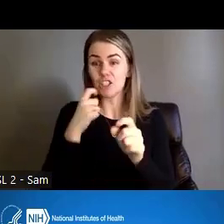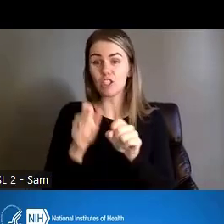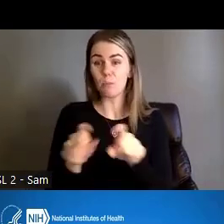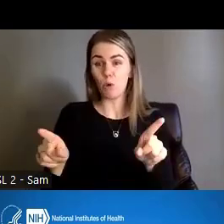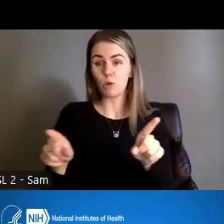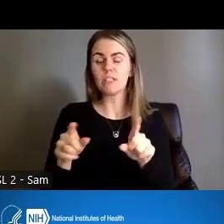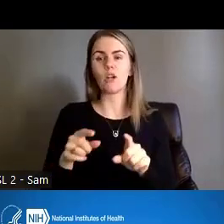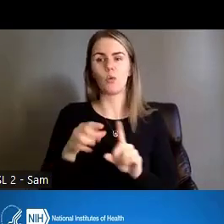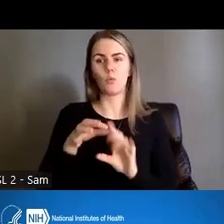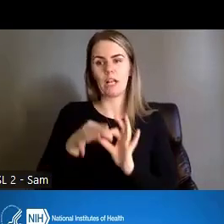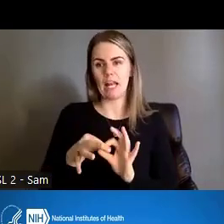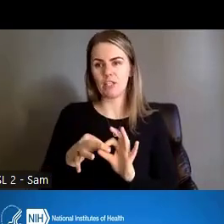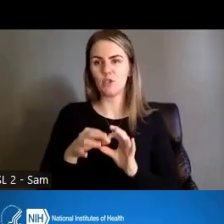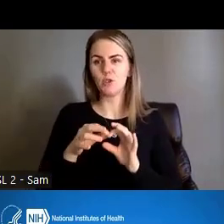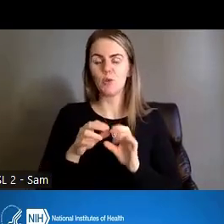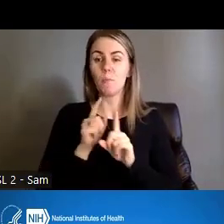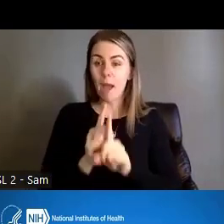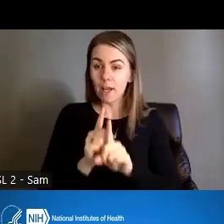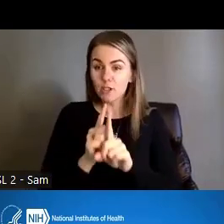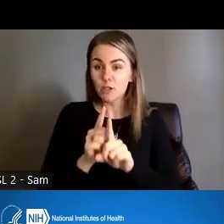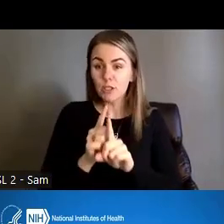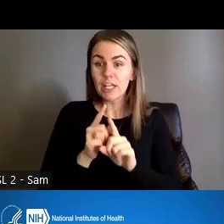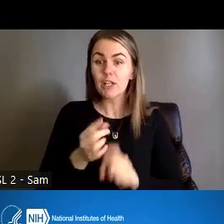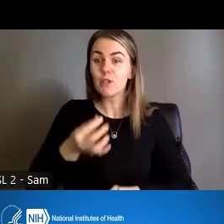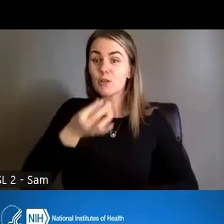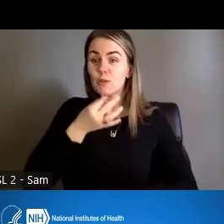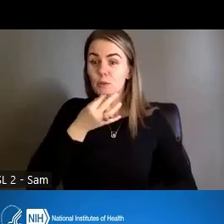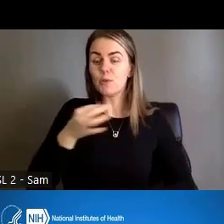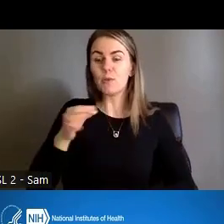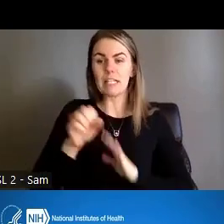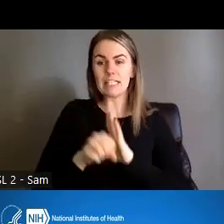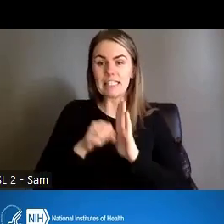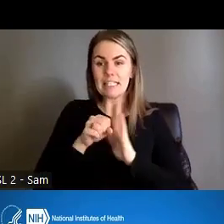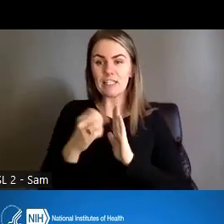will be about the hidden curriculum of a biomedical career.